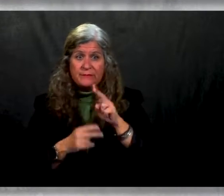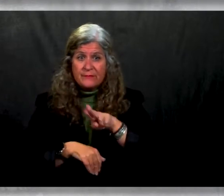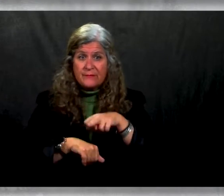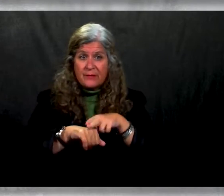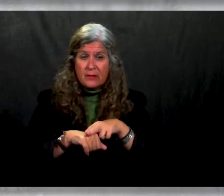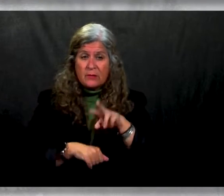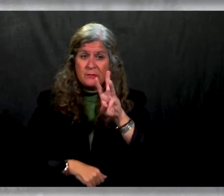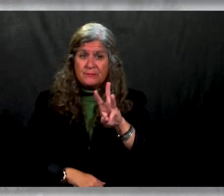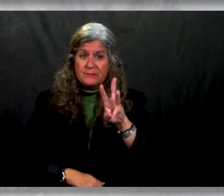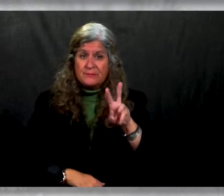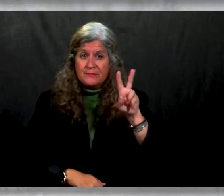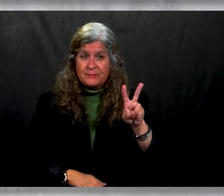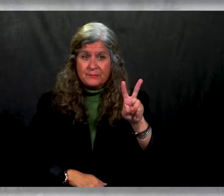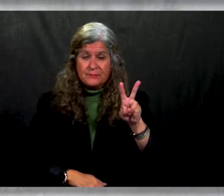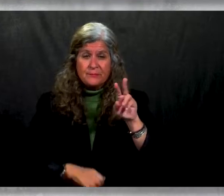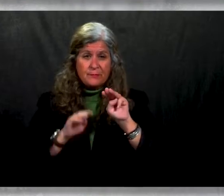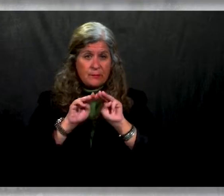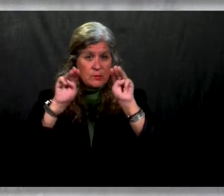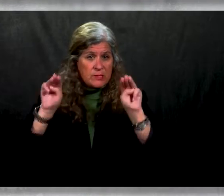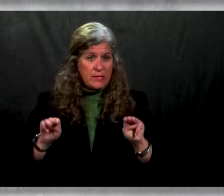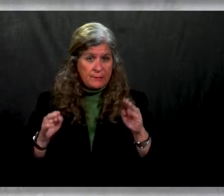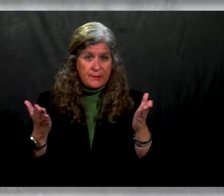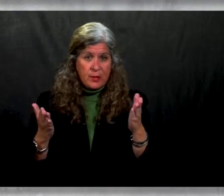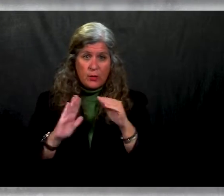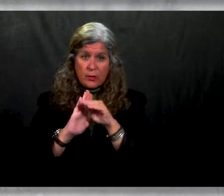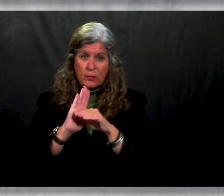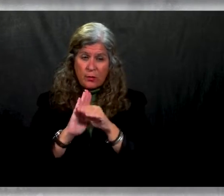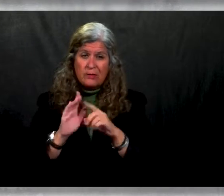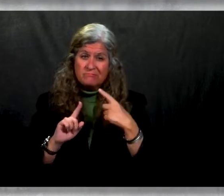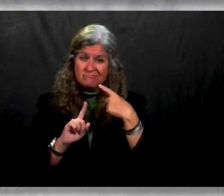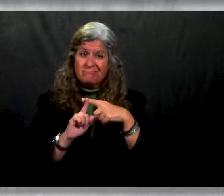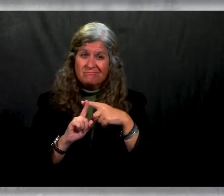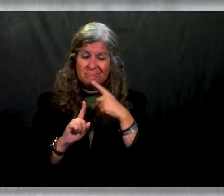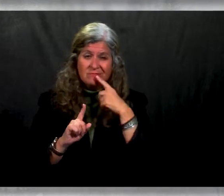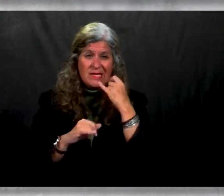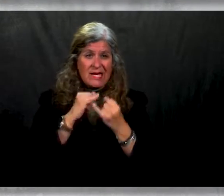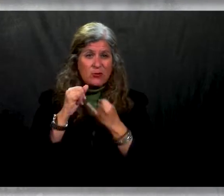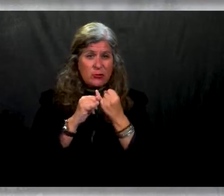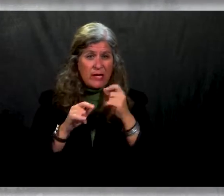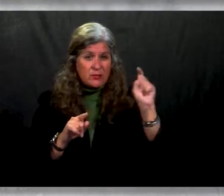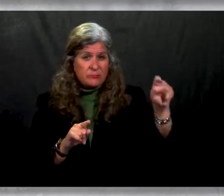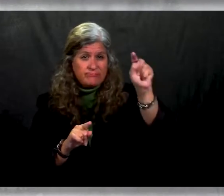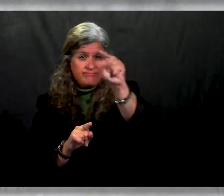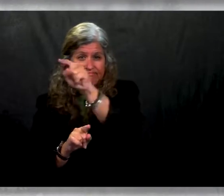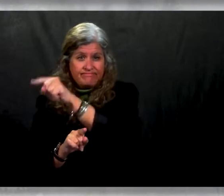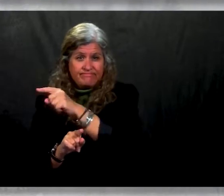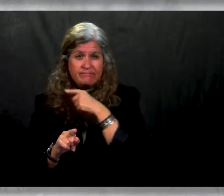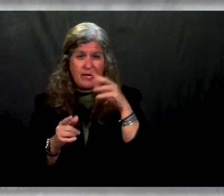here in New Orleans and international sites of tragedy, memory, and memorialization.